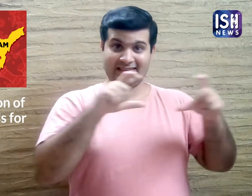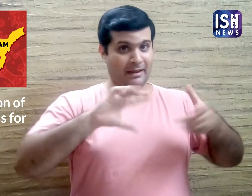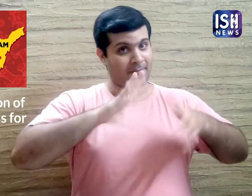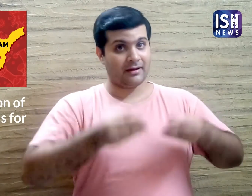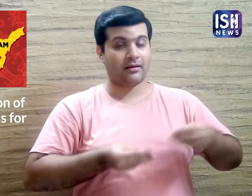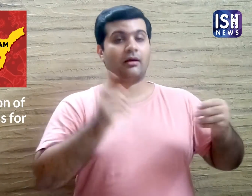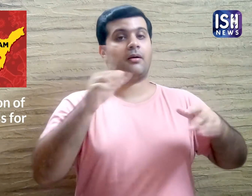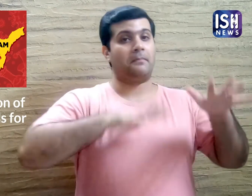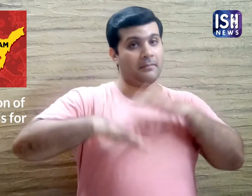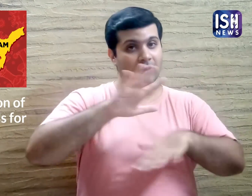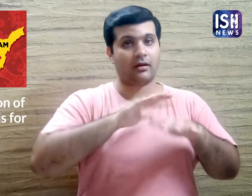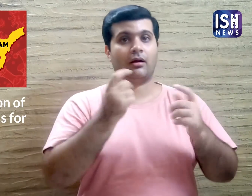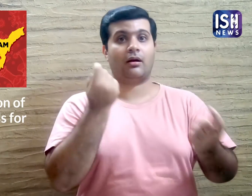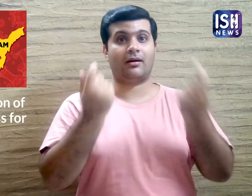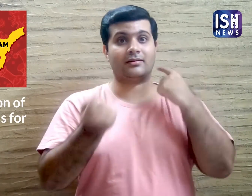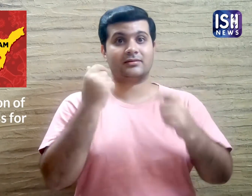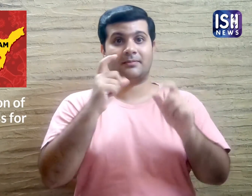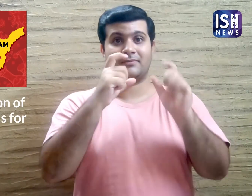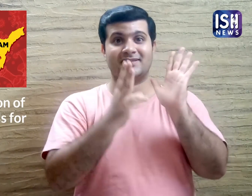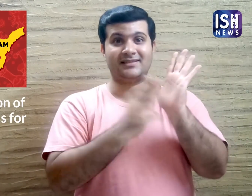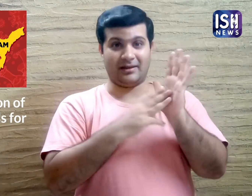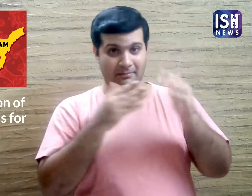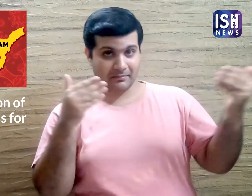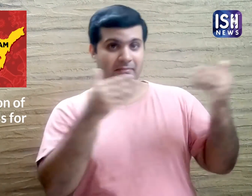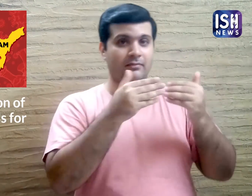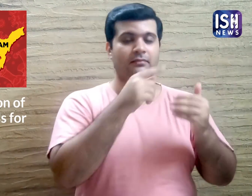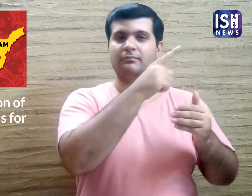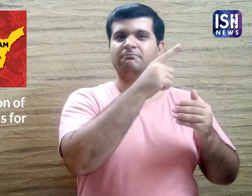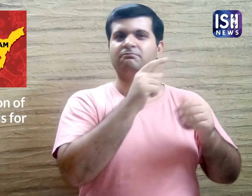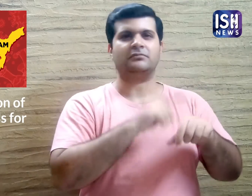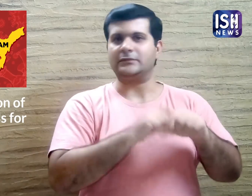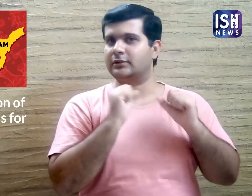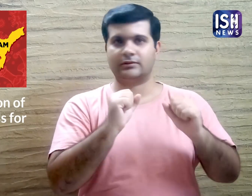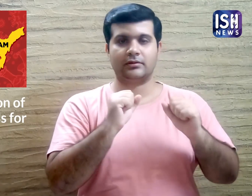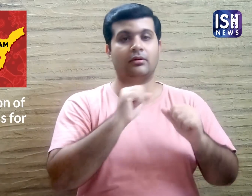They wanted to hand over the cheque to the Chief Minister of Assam but due to his busy schedule